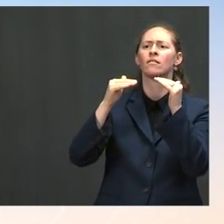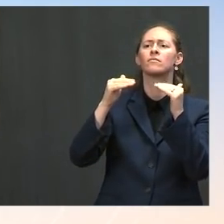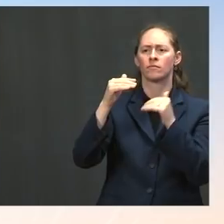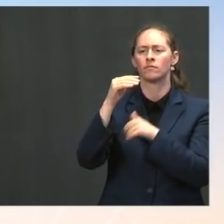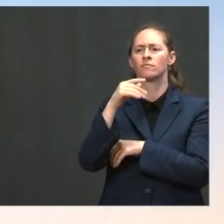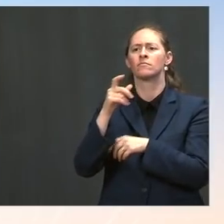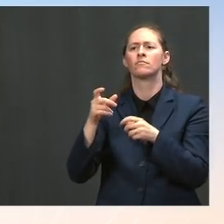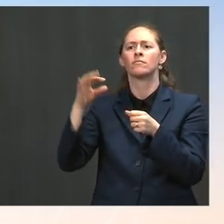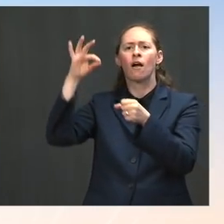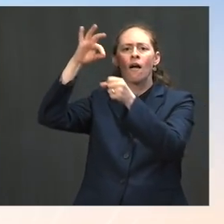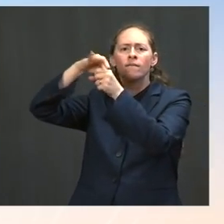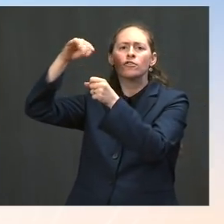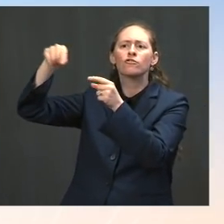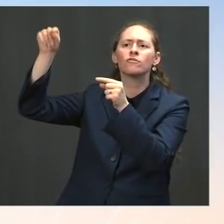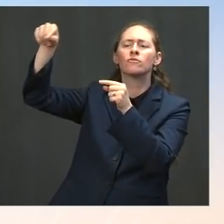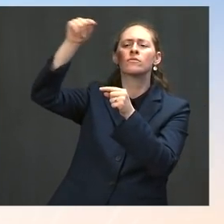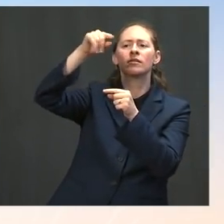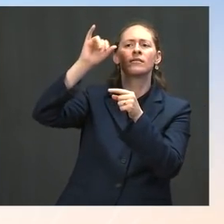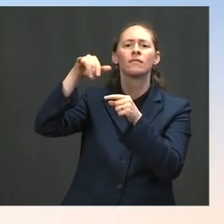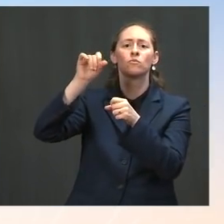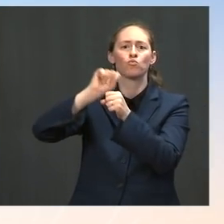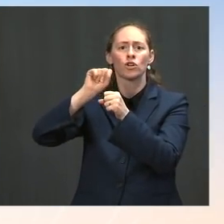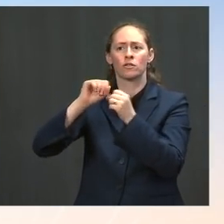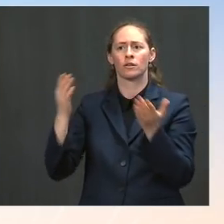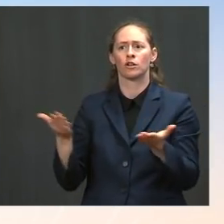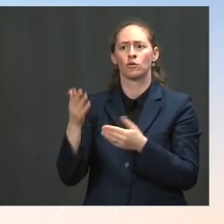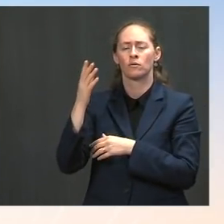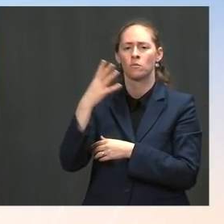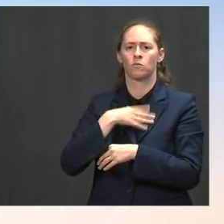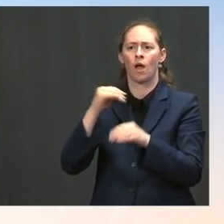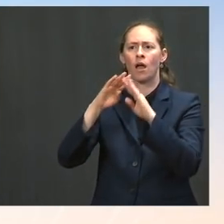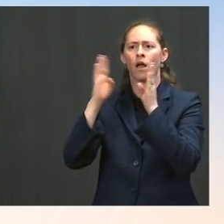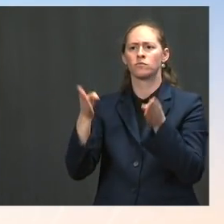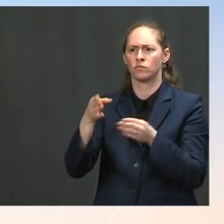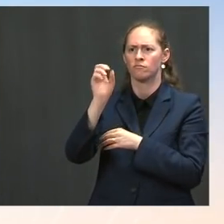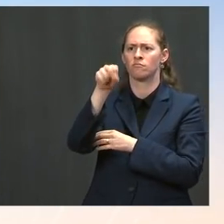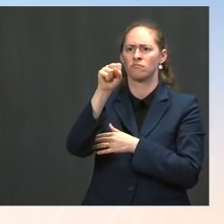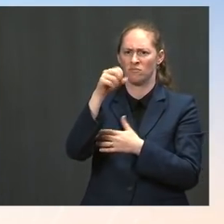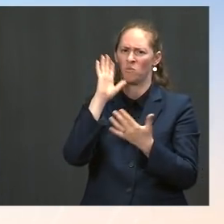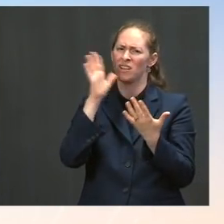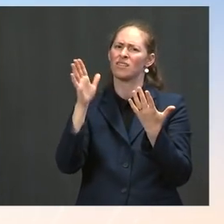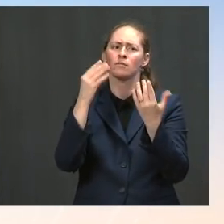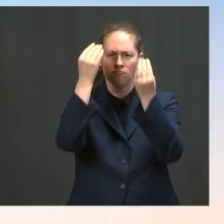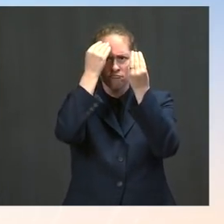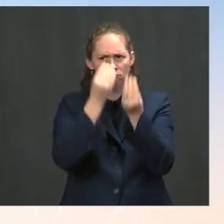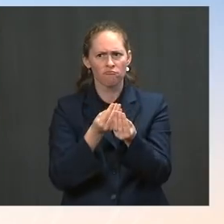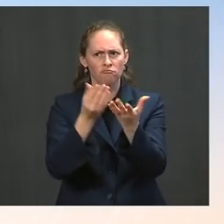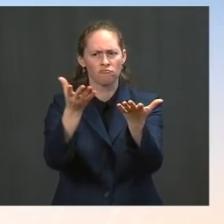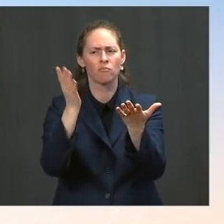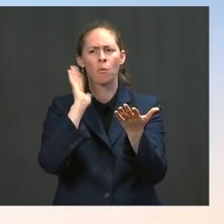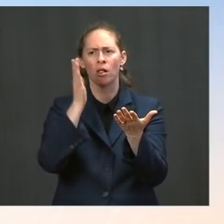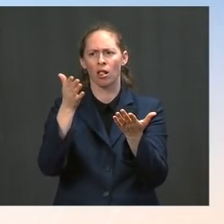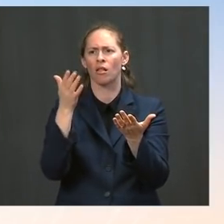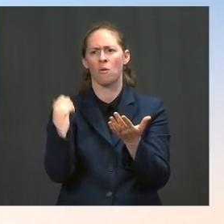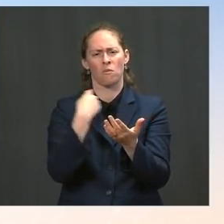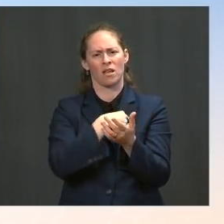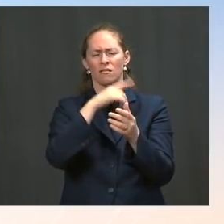in this building here, that we would make that information publicly available. We stand by that commitment. The Press: So, if it's anyone below that,